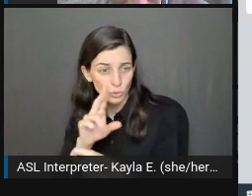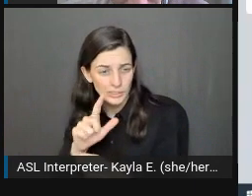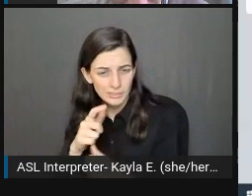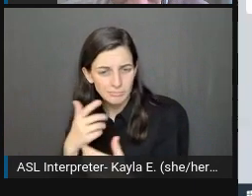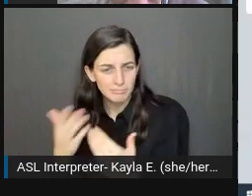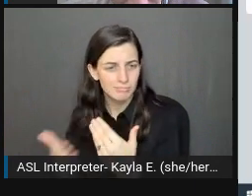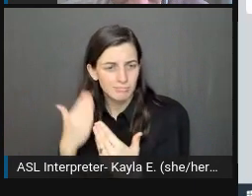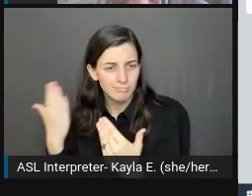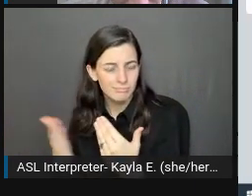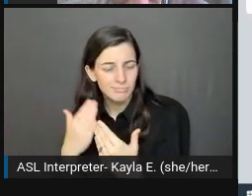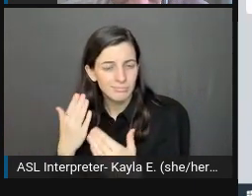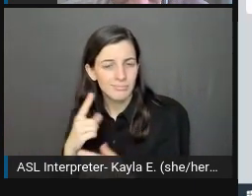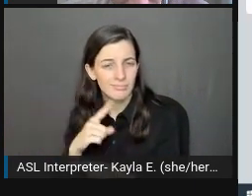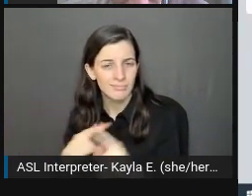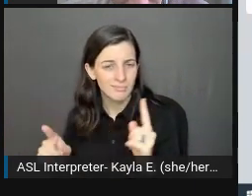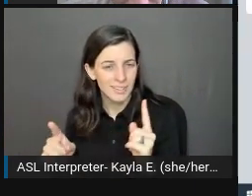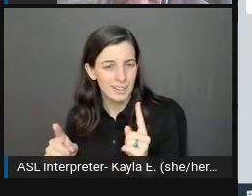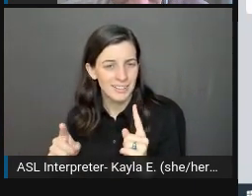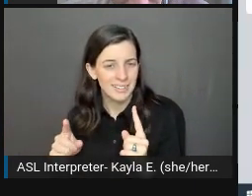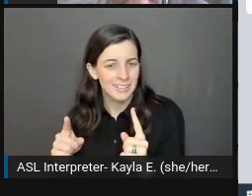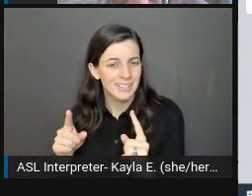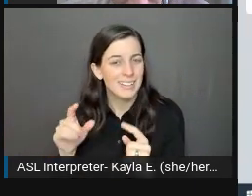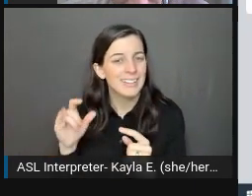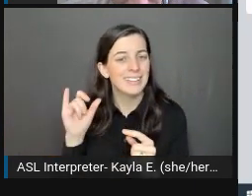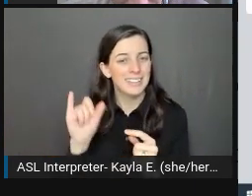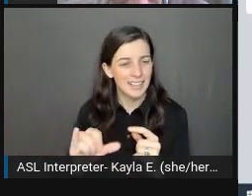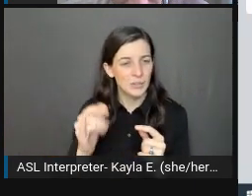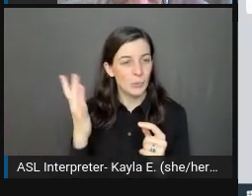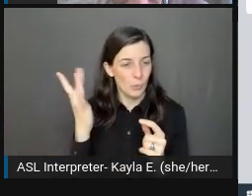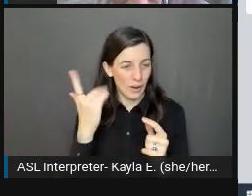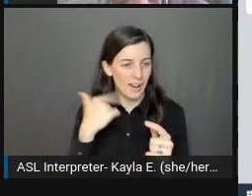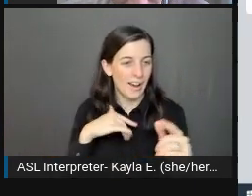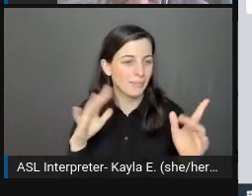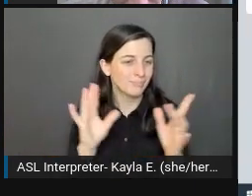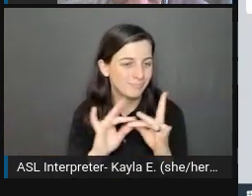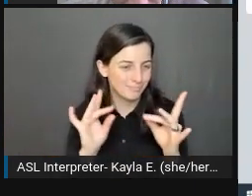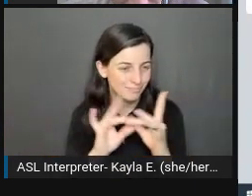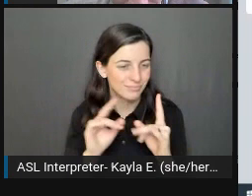Here is where I mentioned that accessibility tools do what.